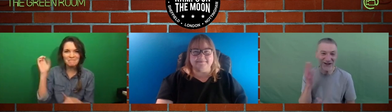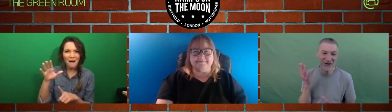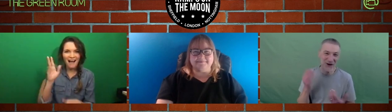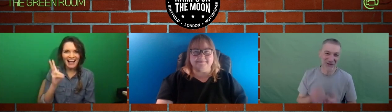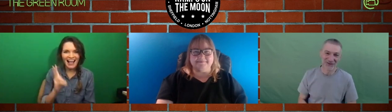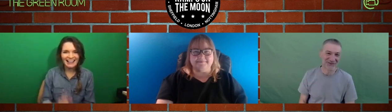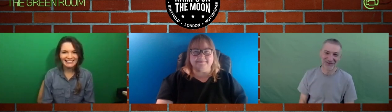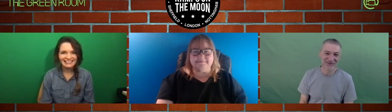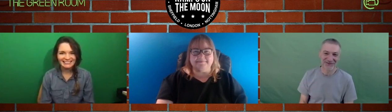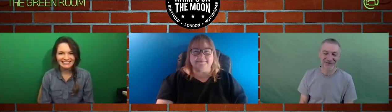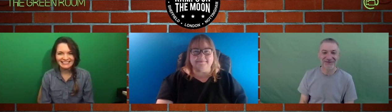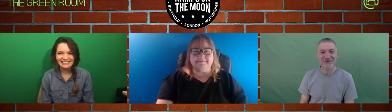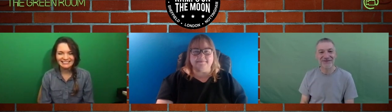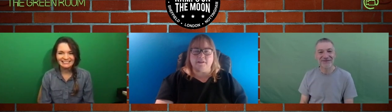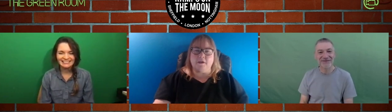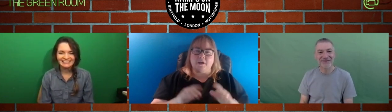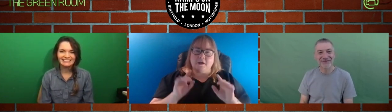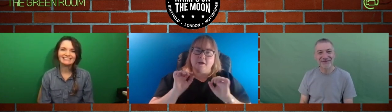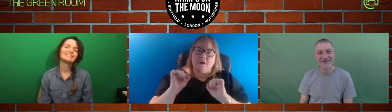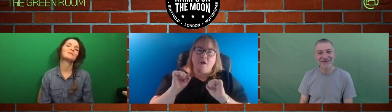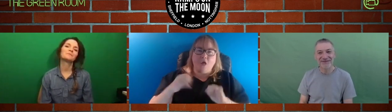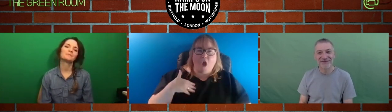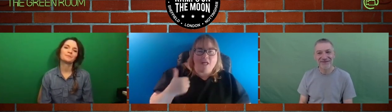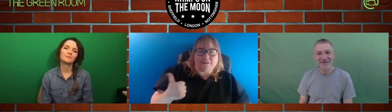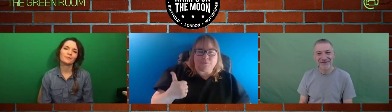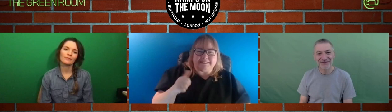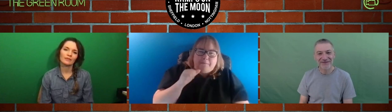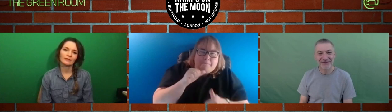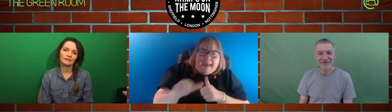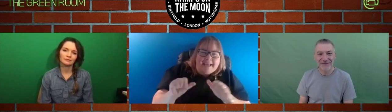What was the best thing about Oliver Twist, Rebekah Hill?